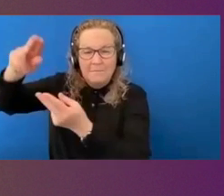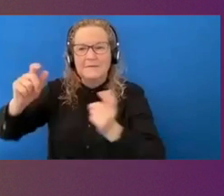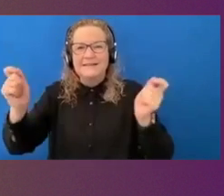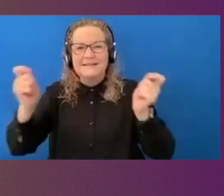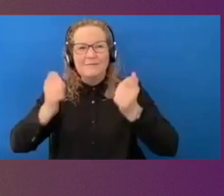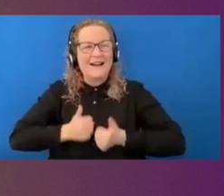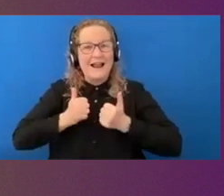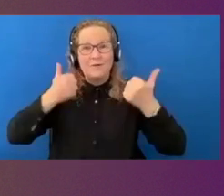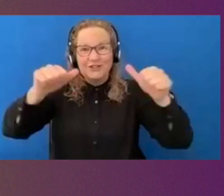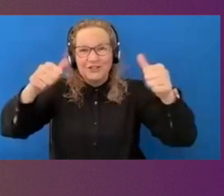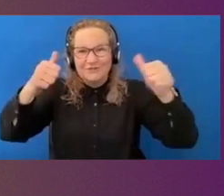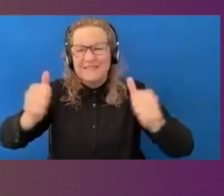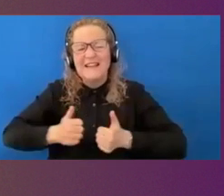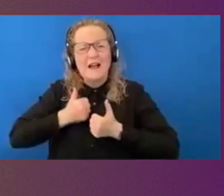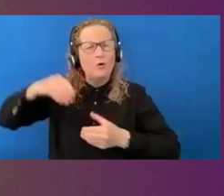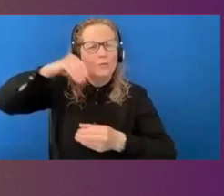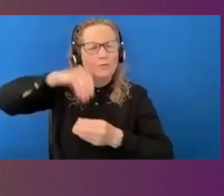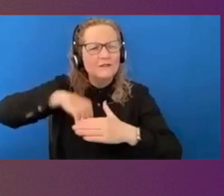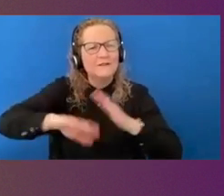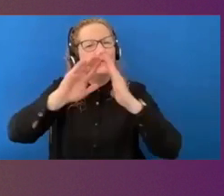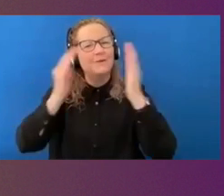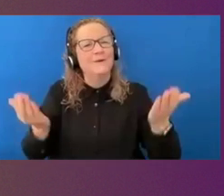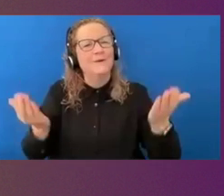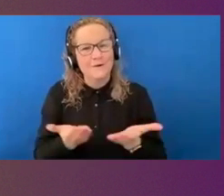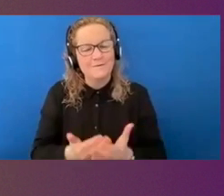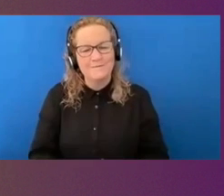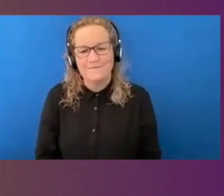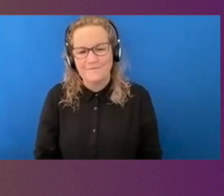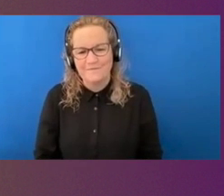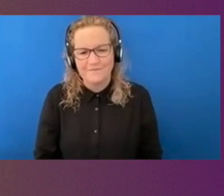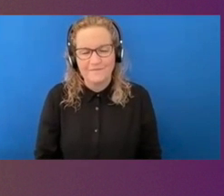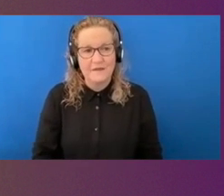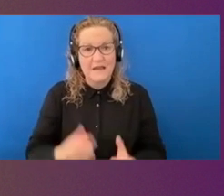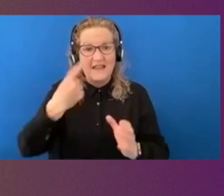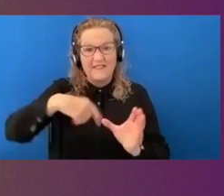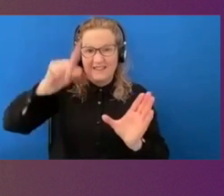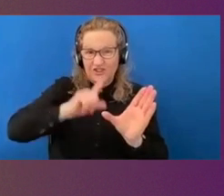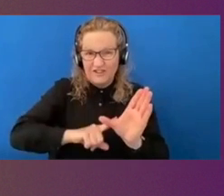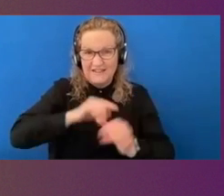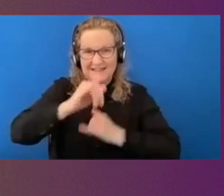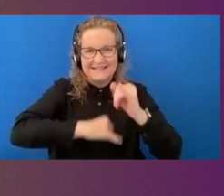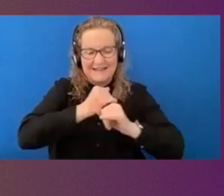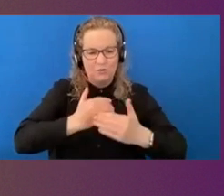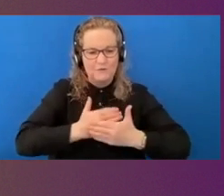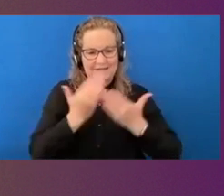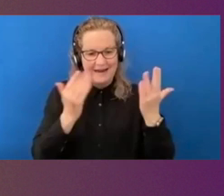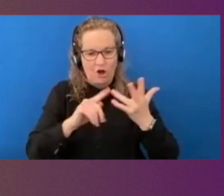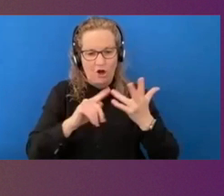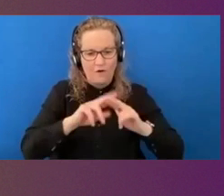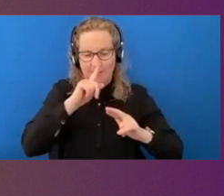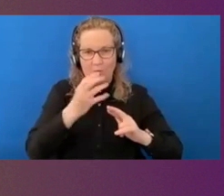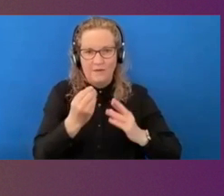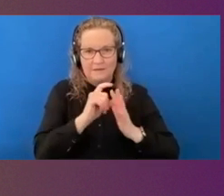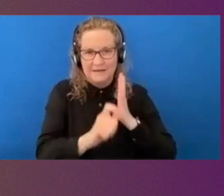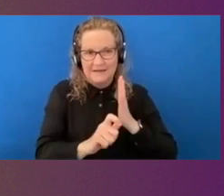and contributions this year's international day of people with disability theme is leadership